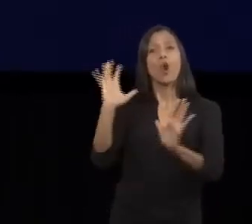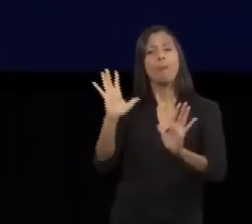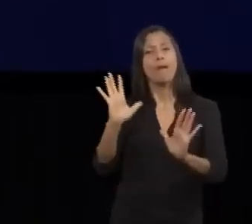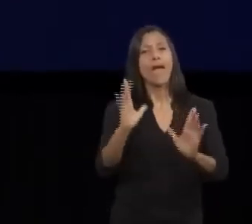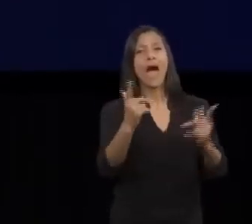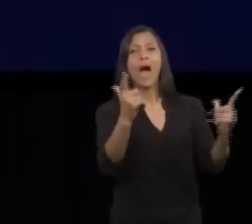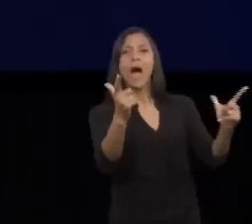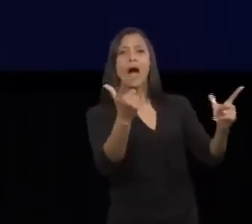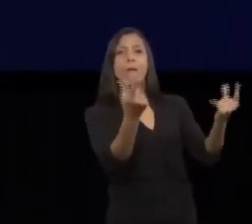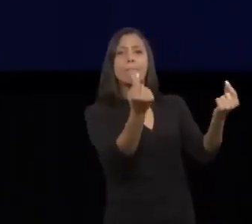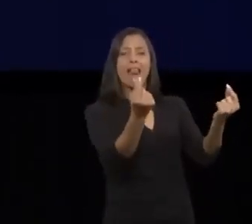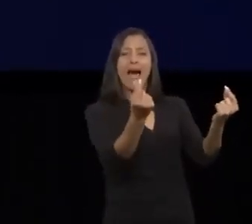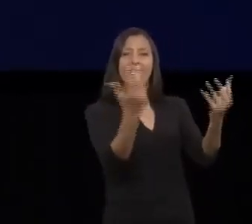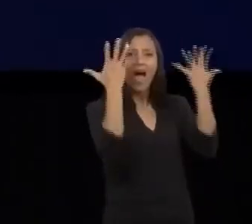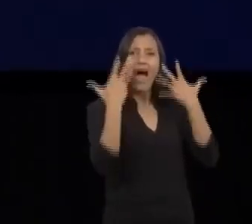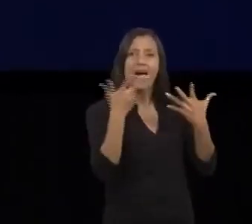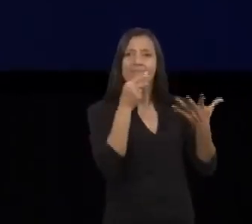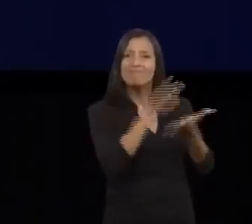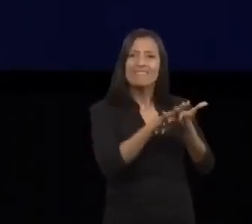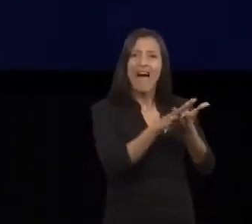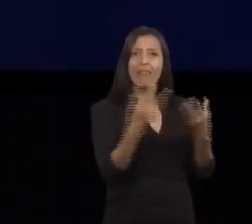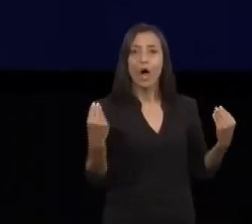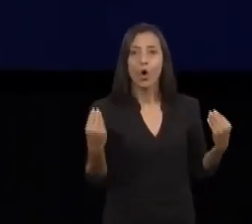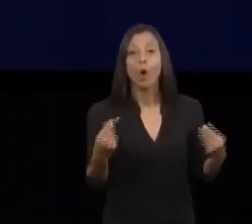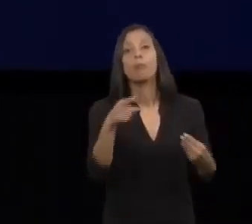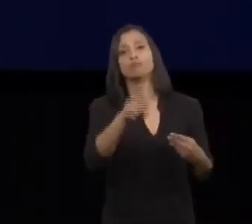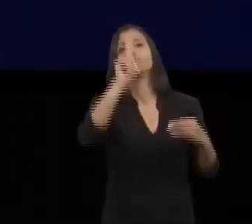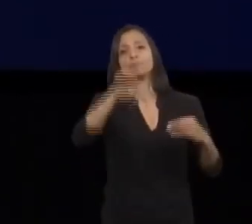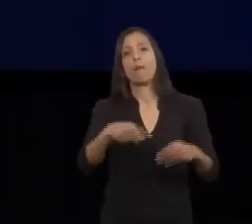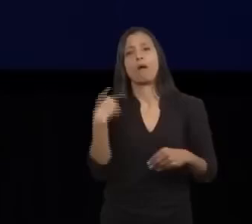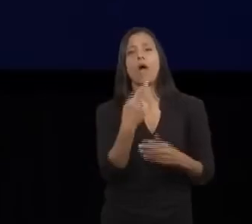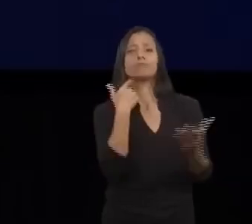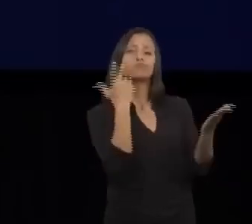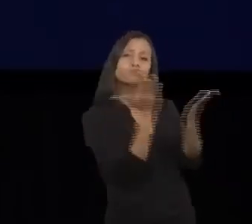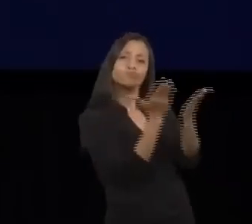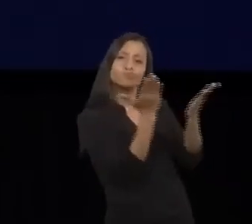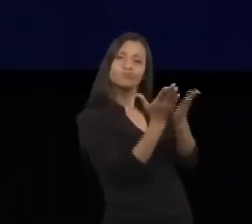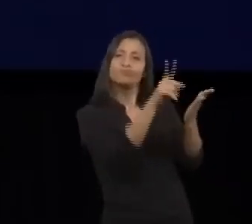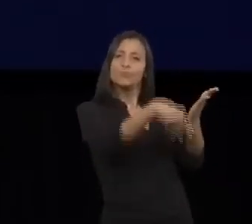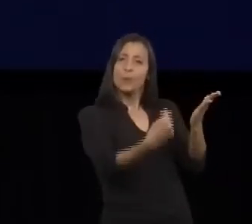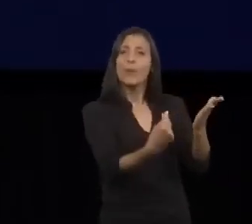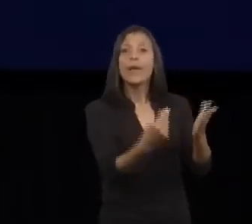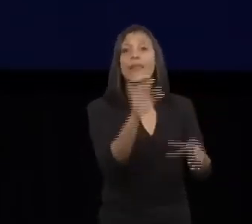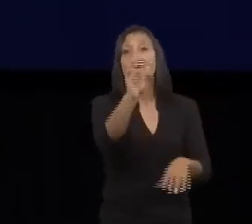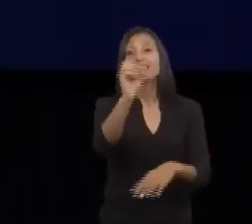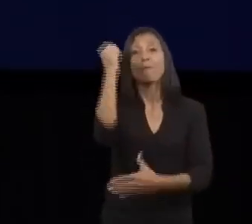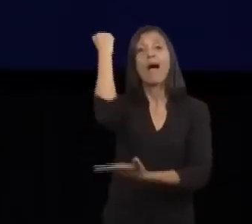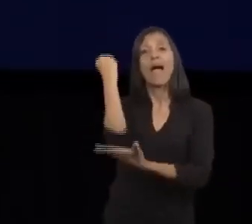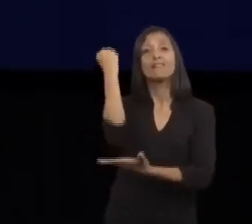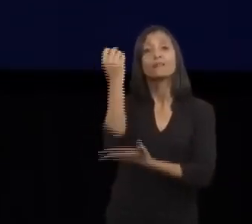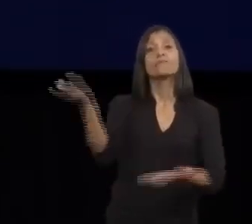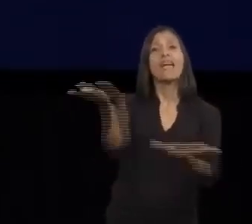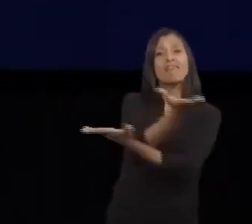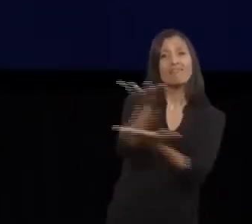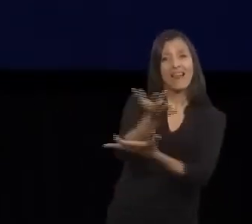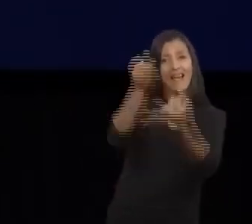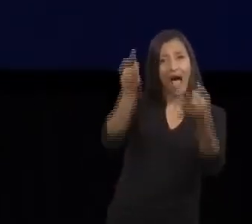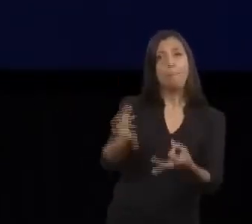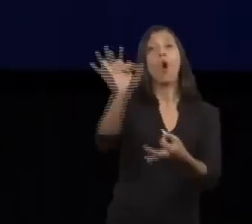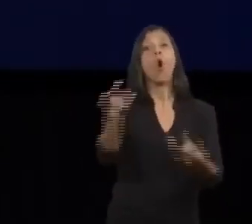We have also studied this very strongly, which is what is known as the pure exchange economy or also the currency economy.